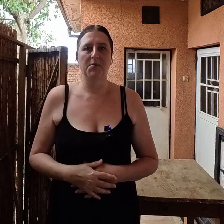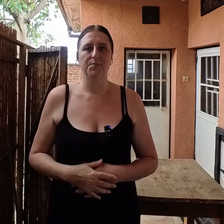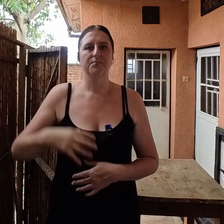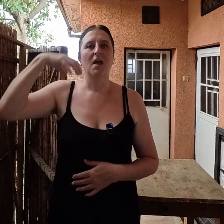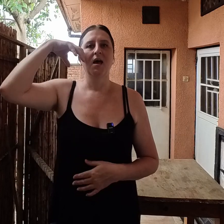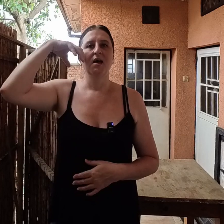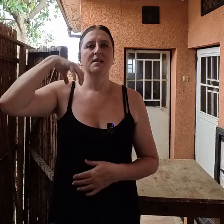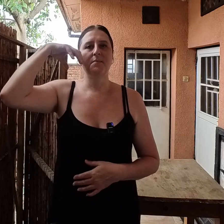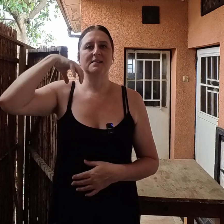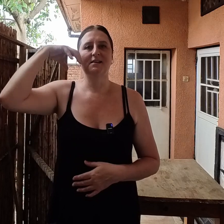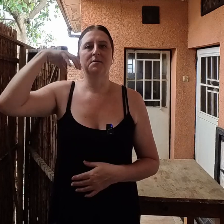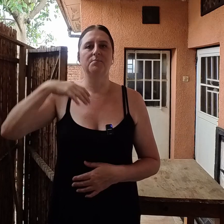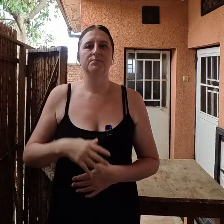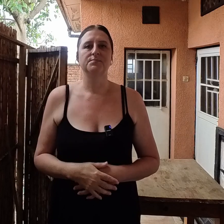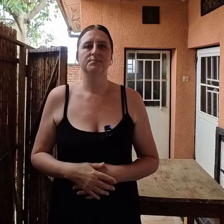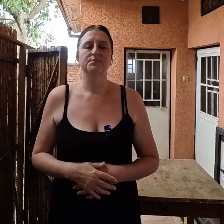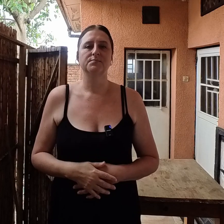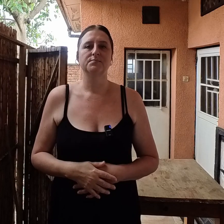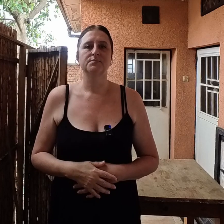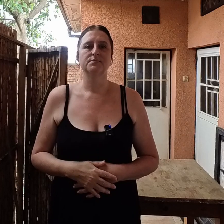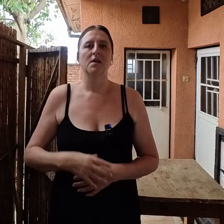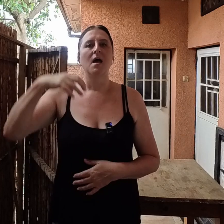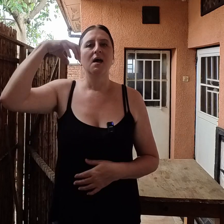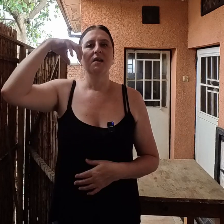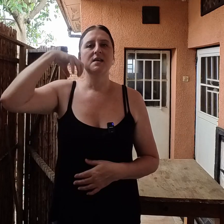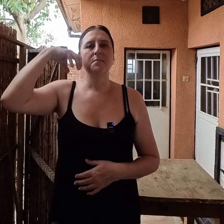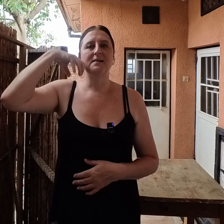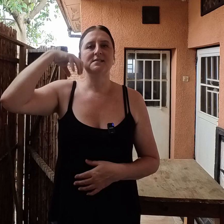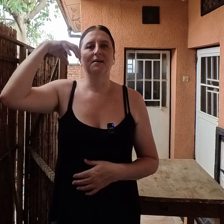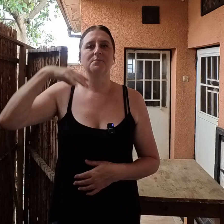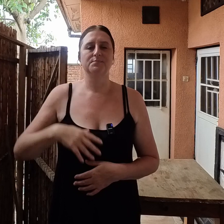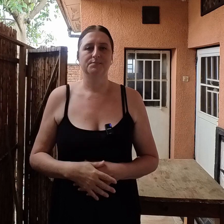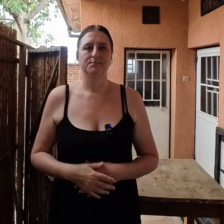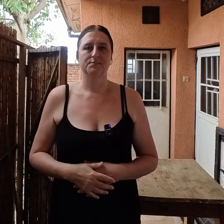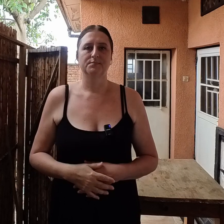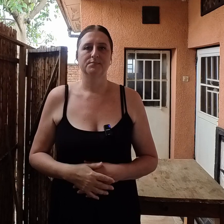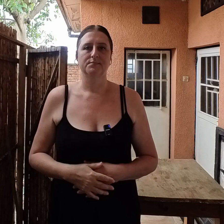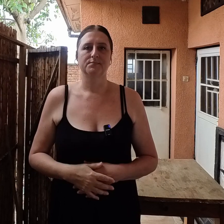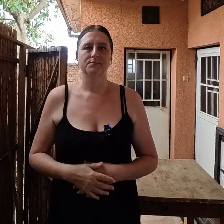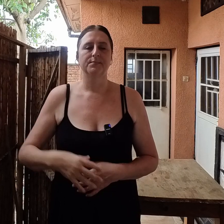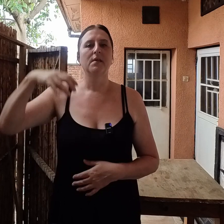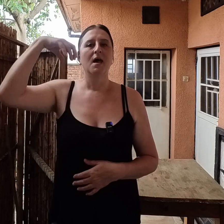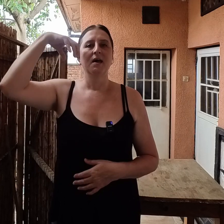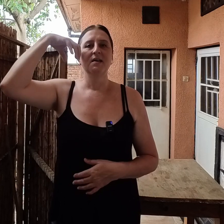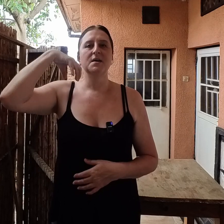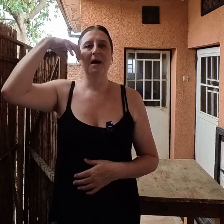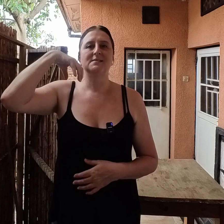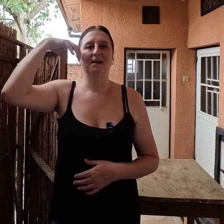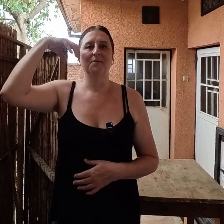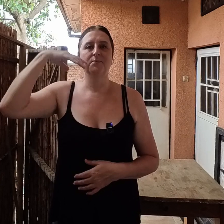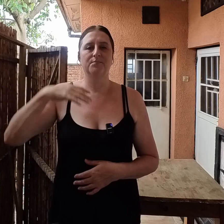So, Nyamata. Nyamata. Nyamata.